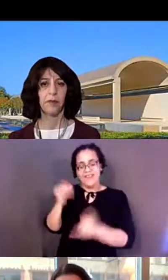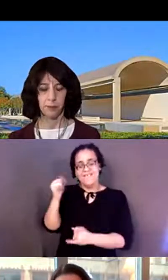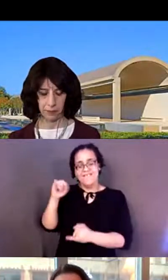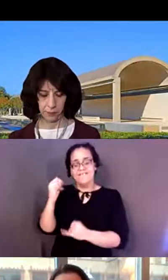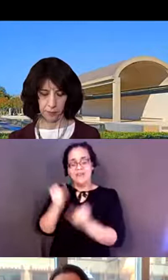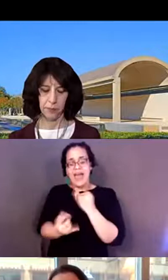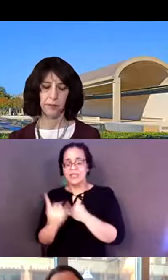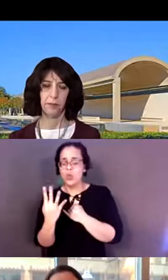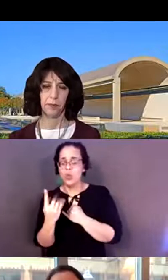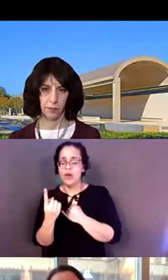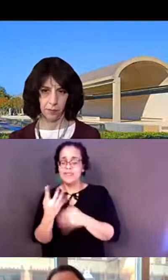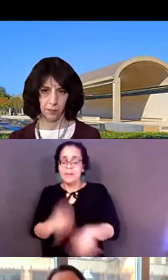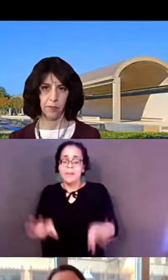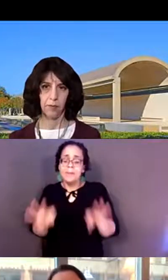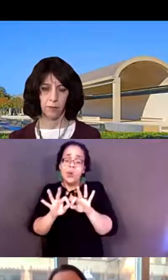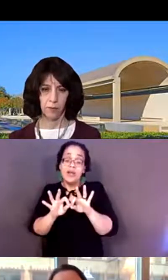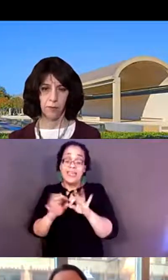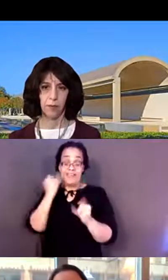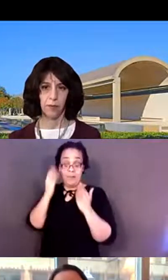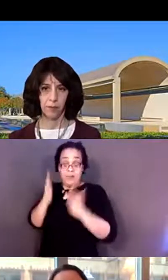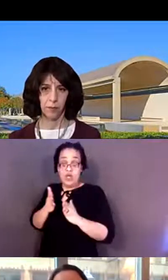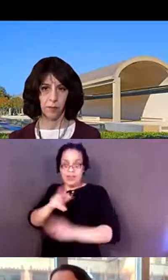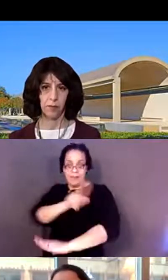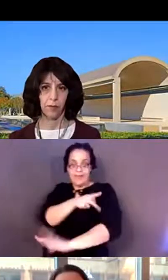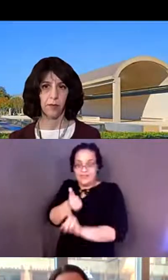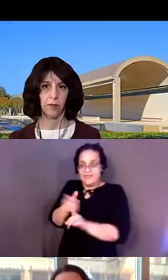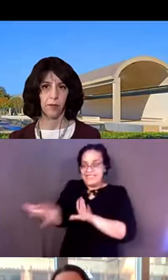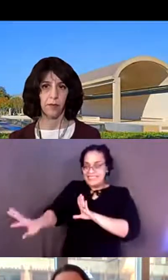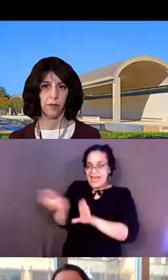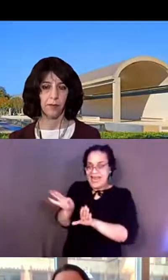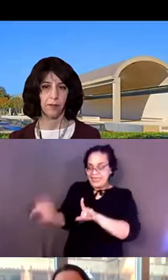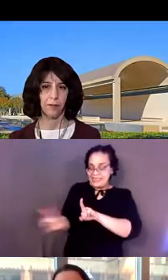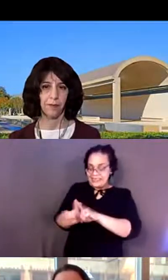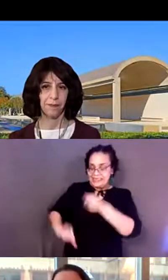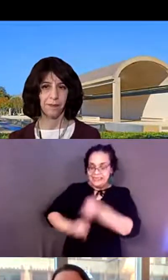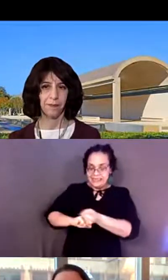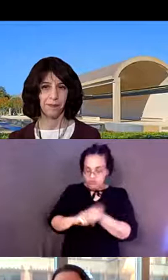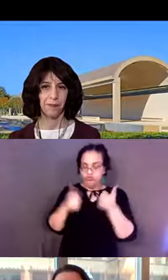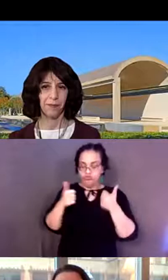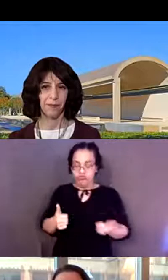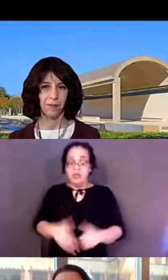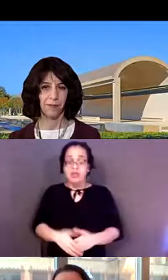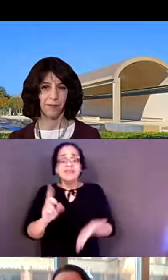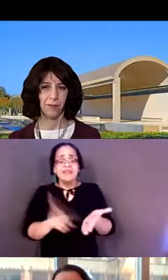a really key part of this. There are times where people really want to do the right thing and they see